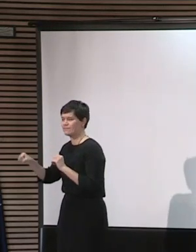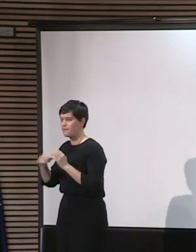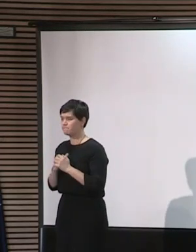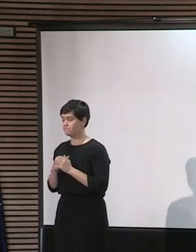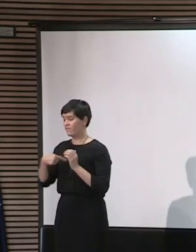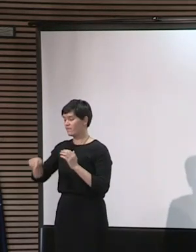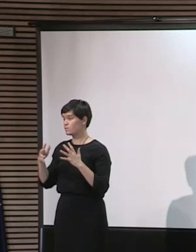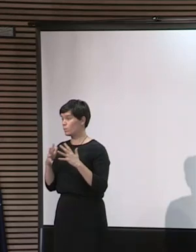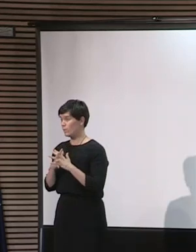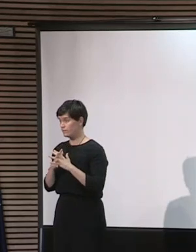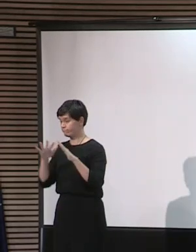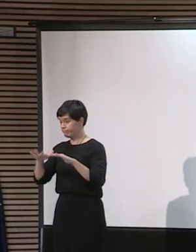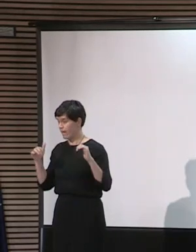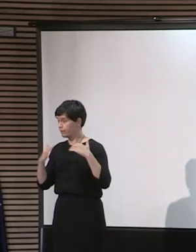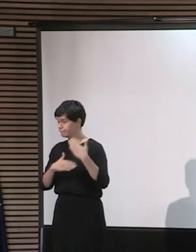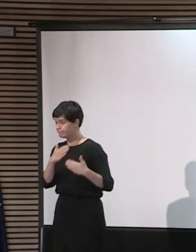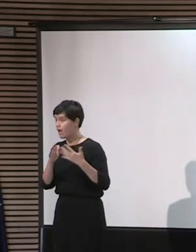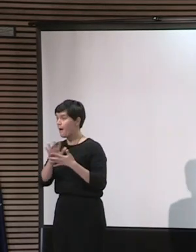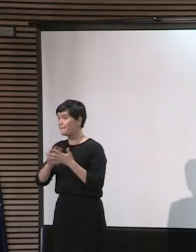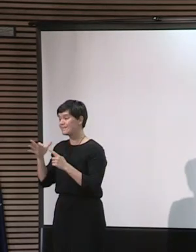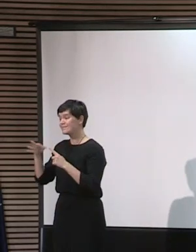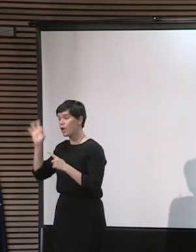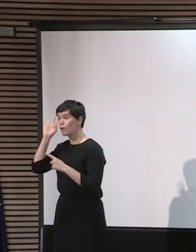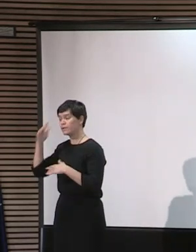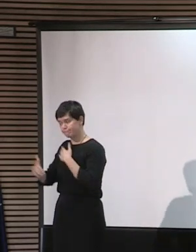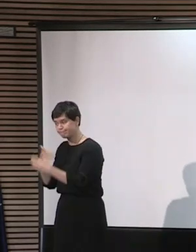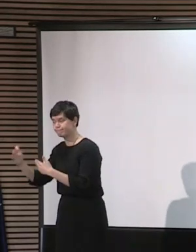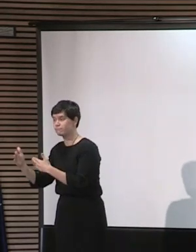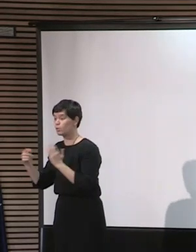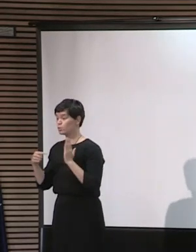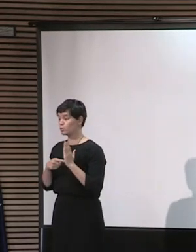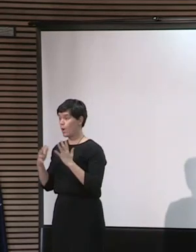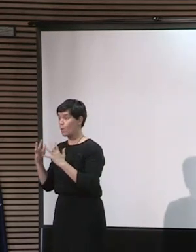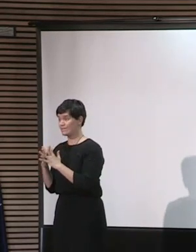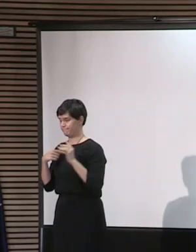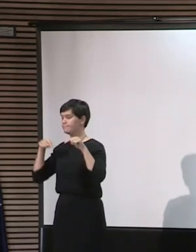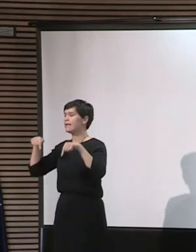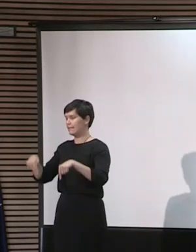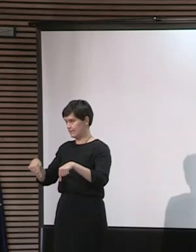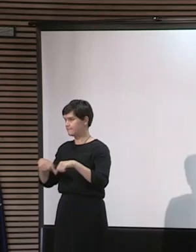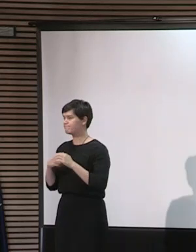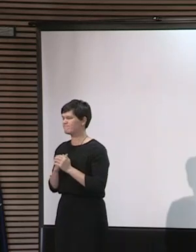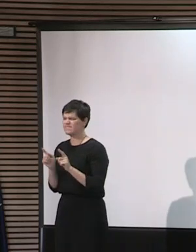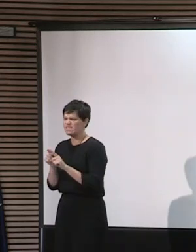can front up the cove